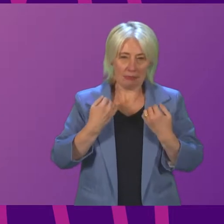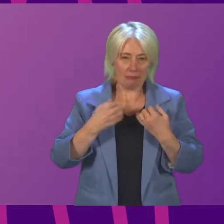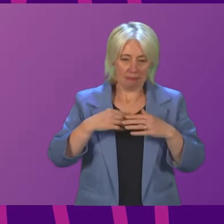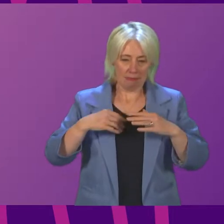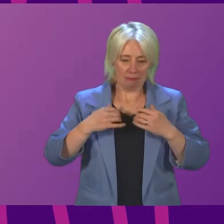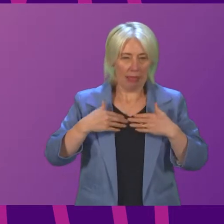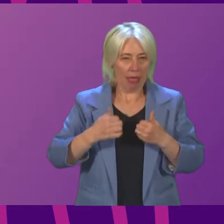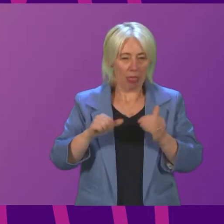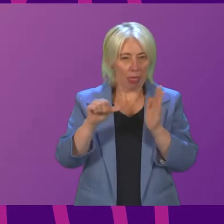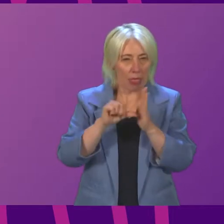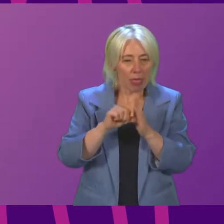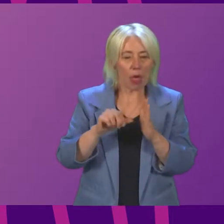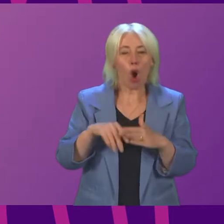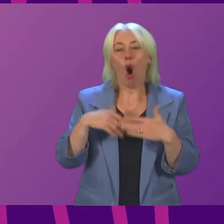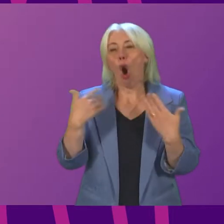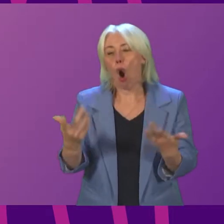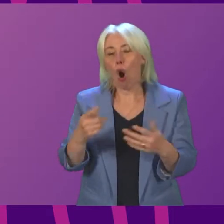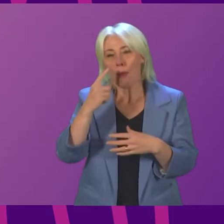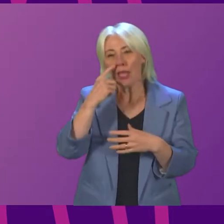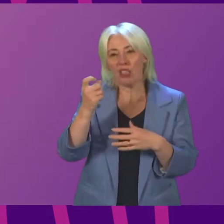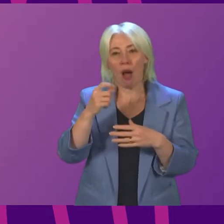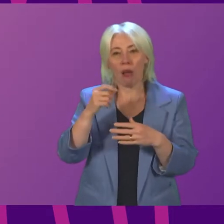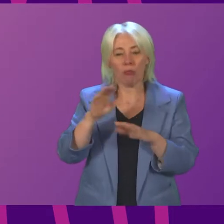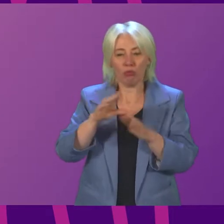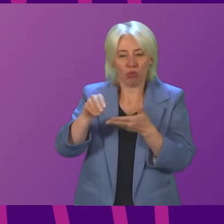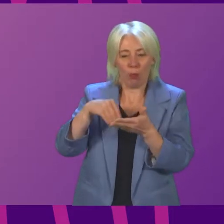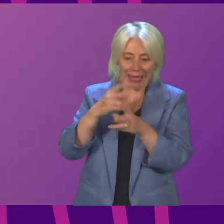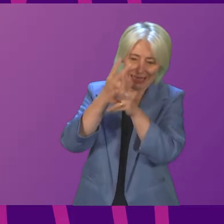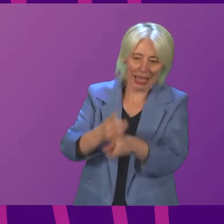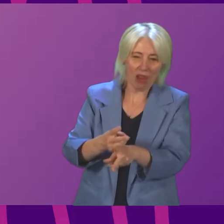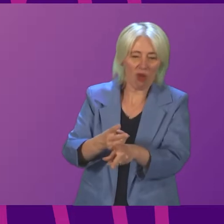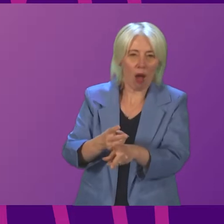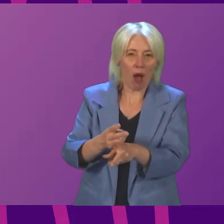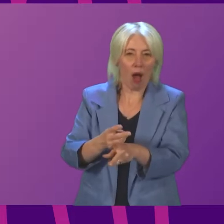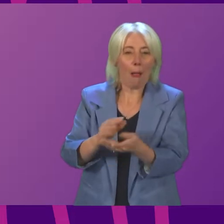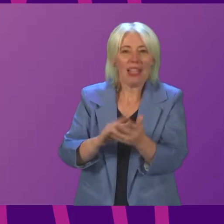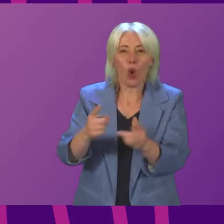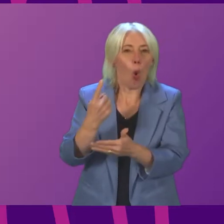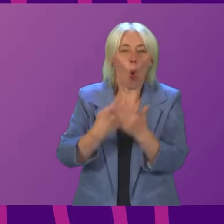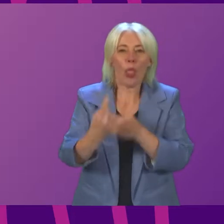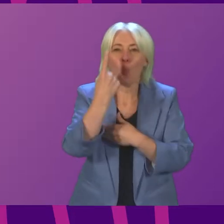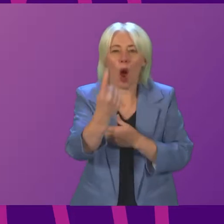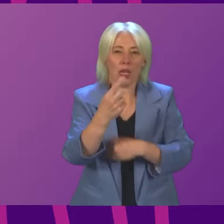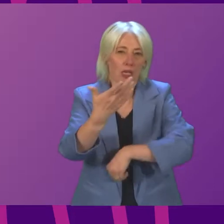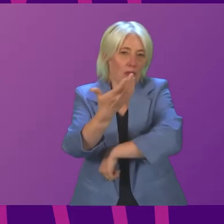or being a young unpaid carer, are eligible only for a first dose, as per current JCVI advice.